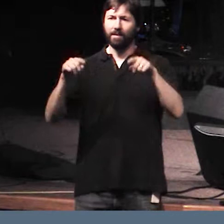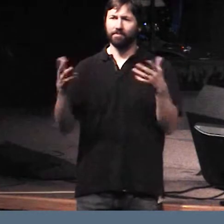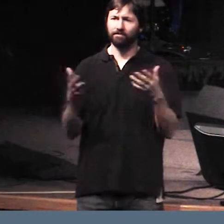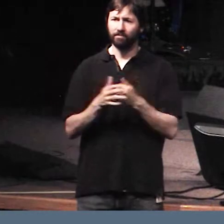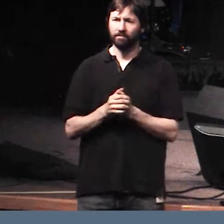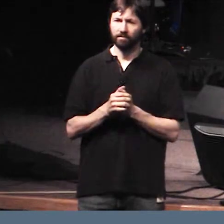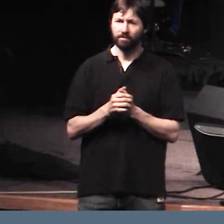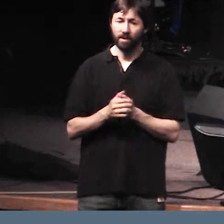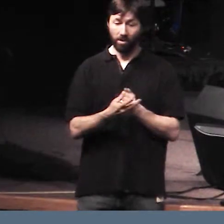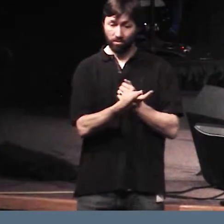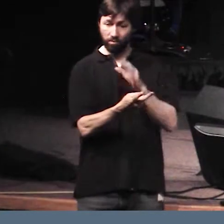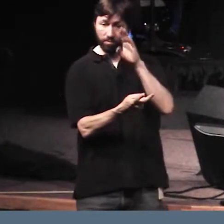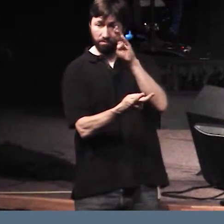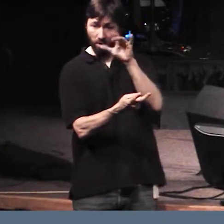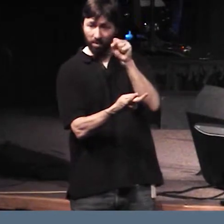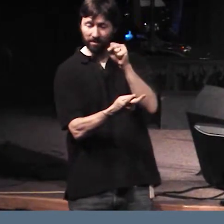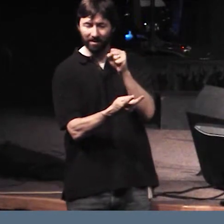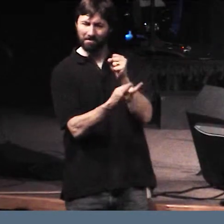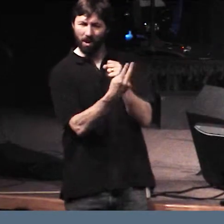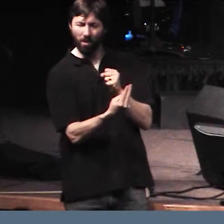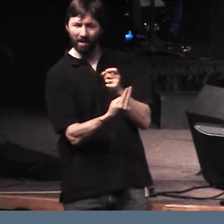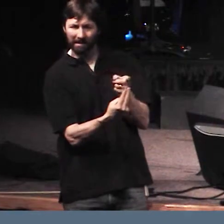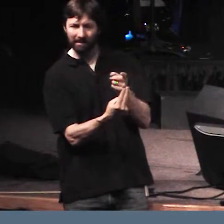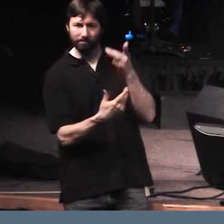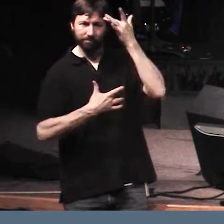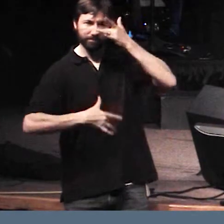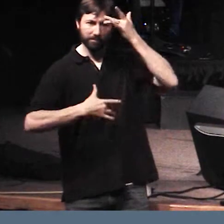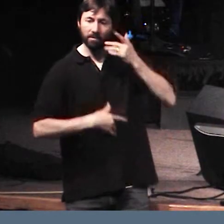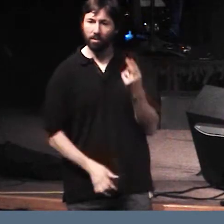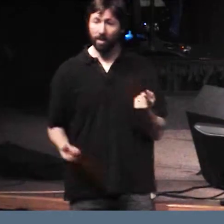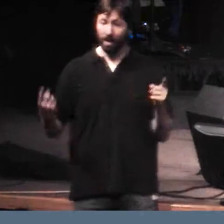Mahlon and Kilion I told you that they are a little sickly they actually both die